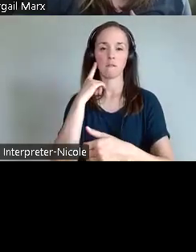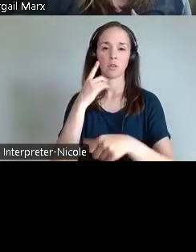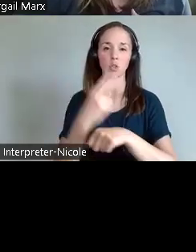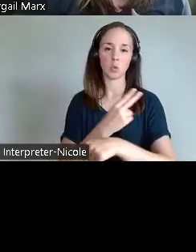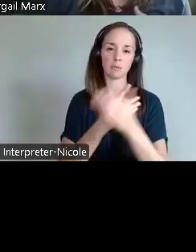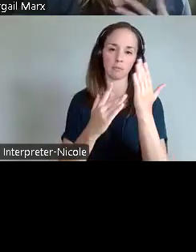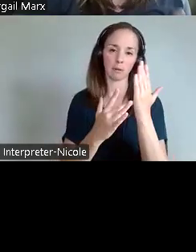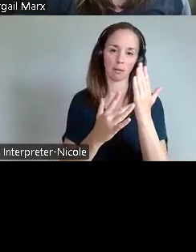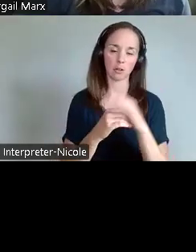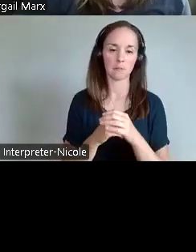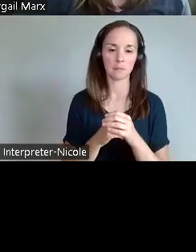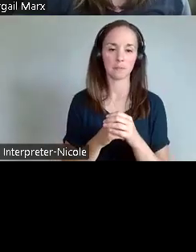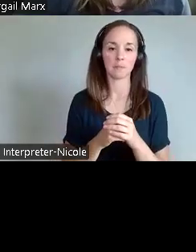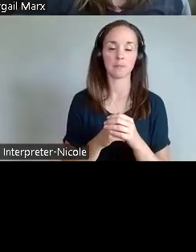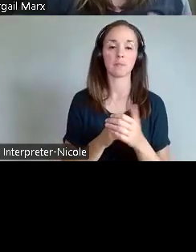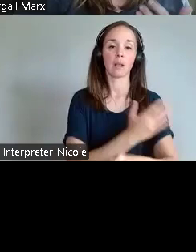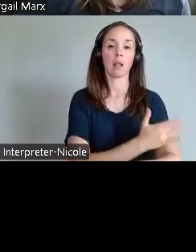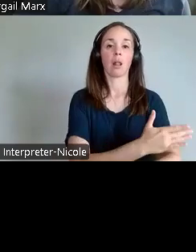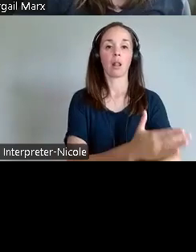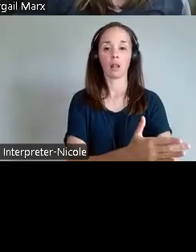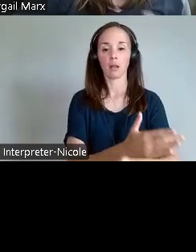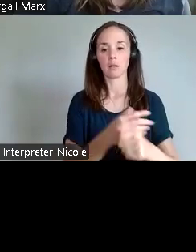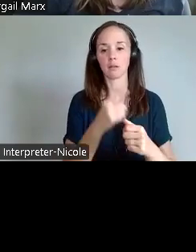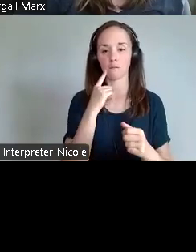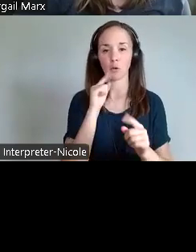The next step in the progression for this individual and for many individuals with